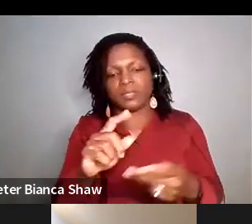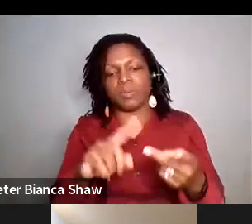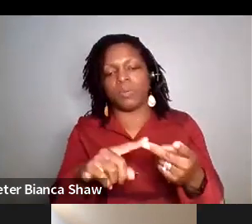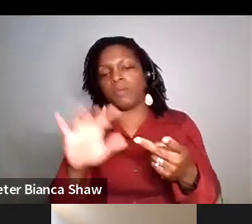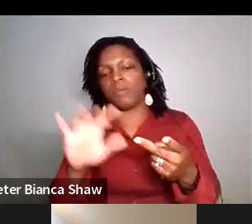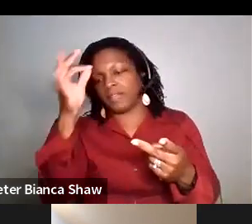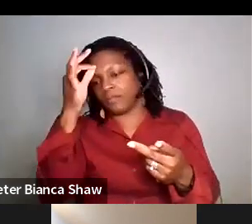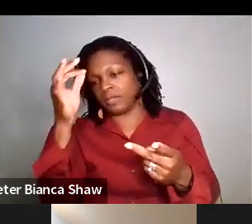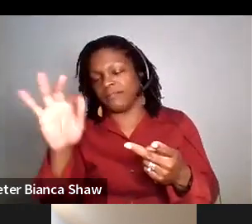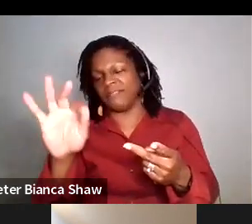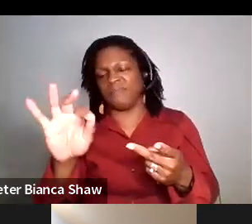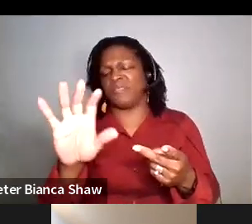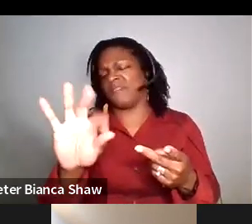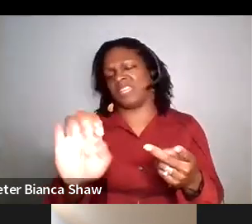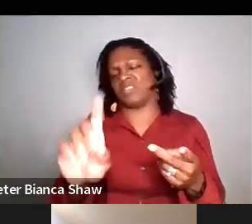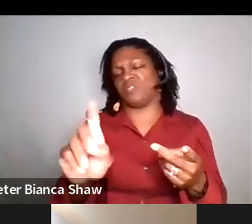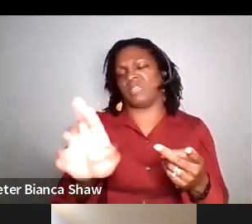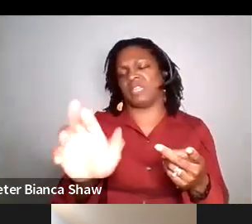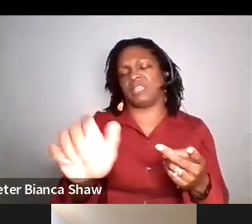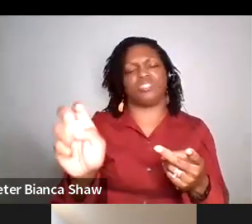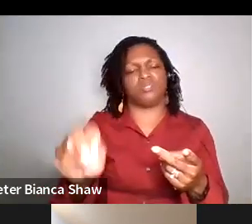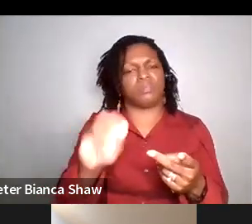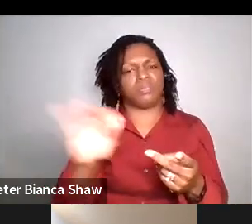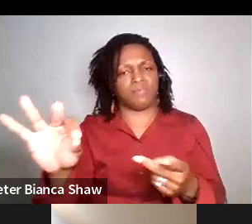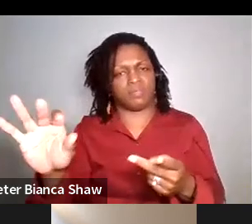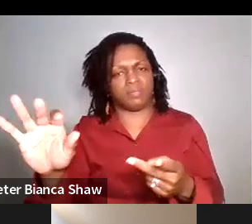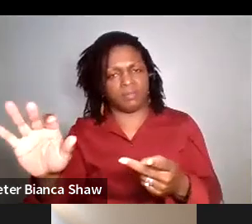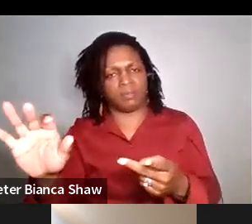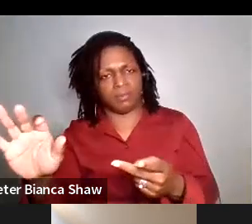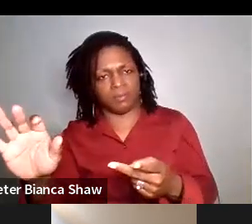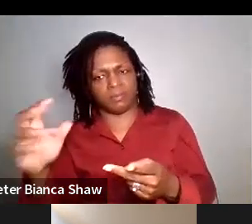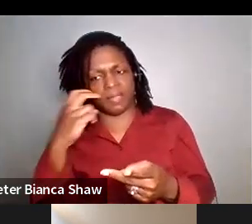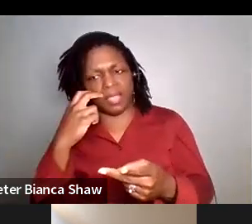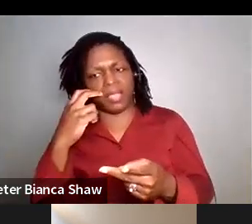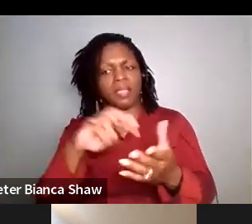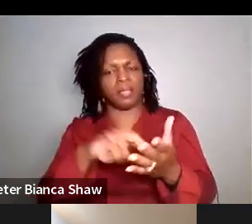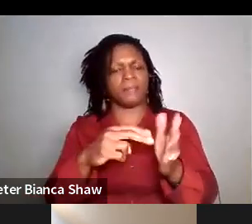And so my daughter has met a lot of the adults through those programs.